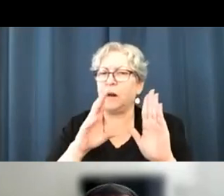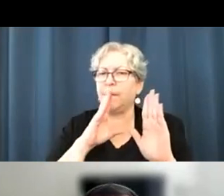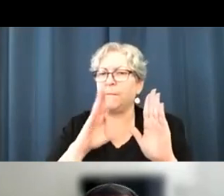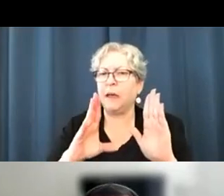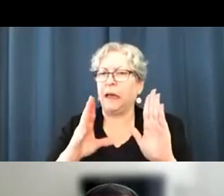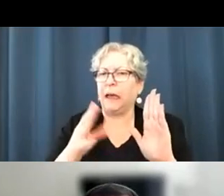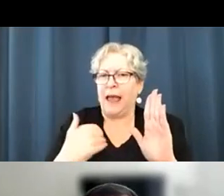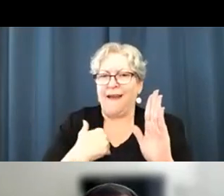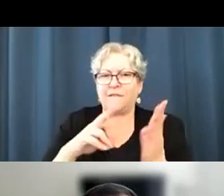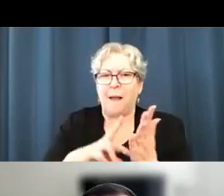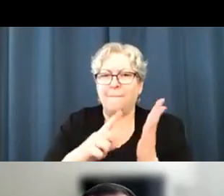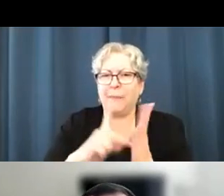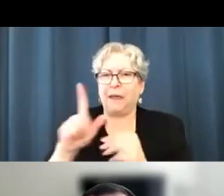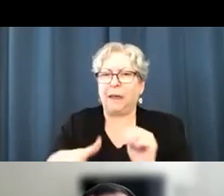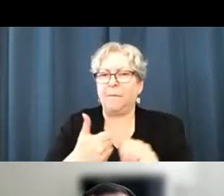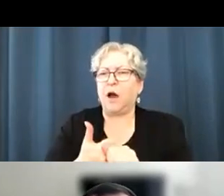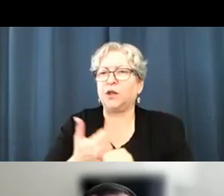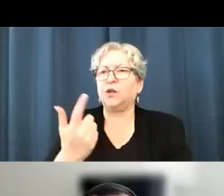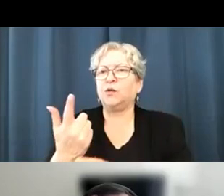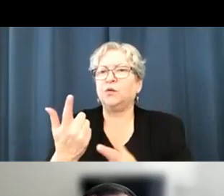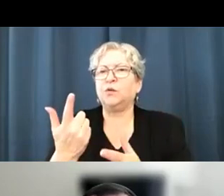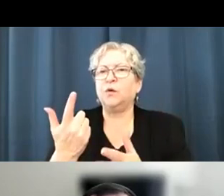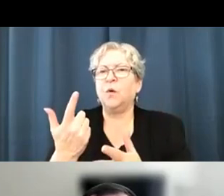So, you don't wanna only use the literal labels.